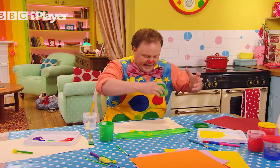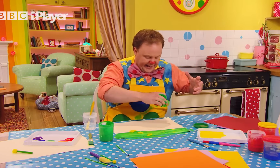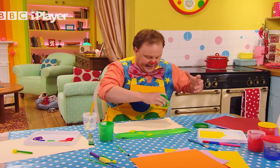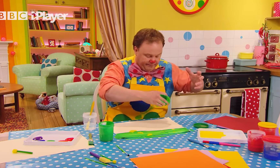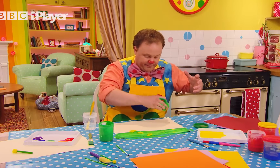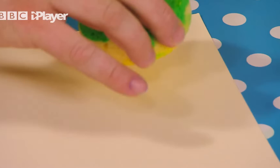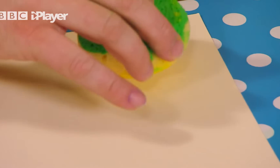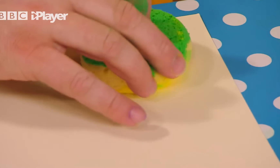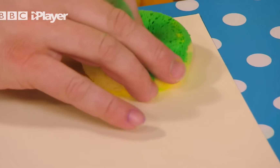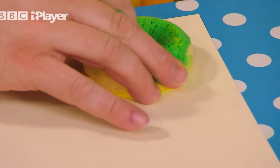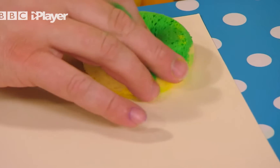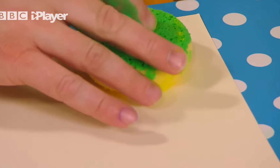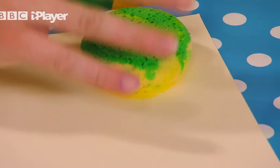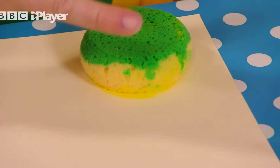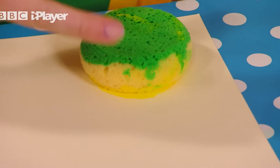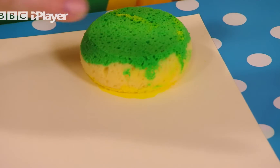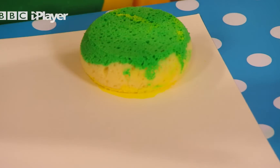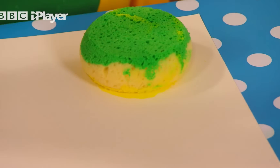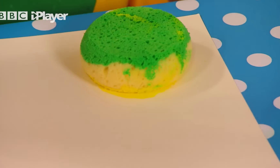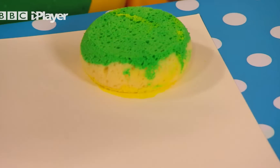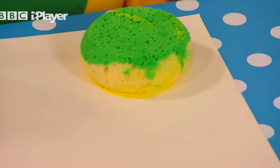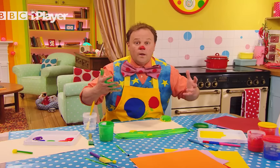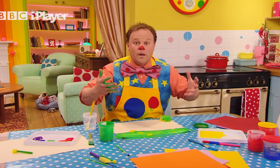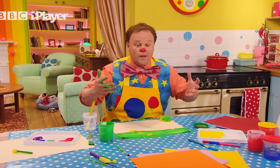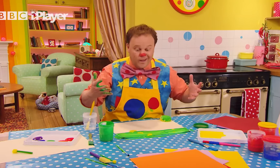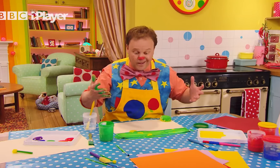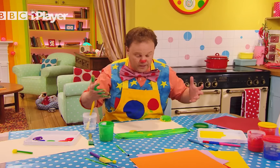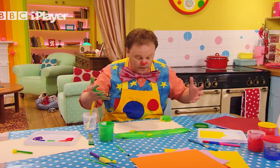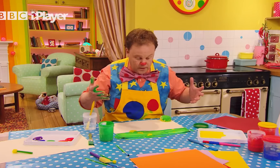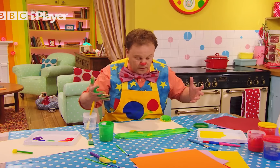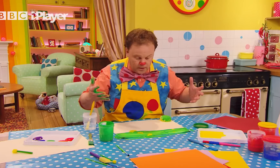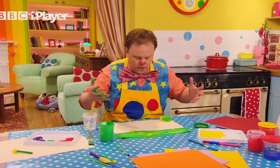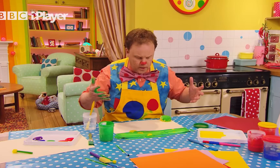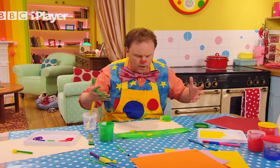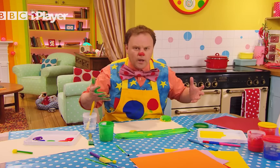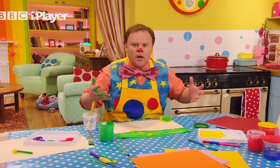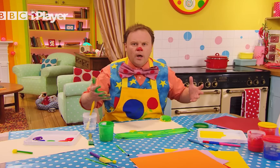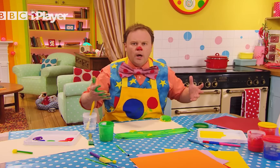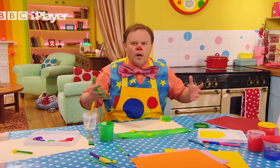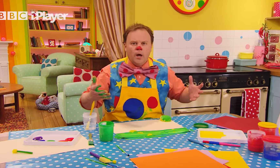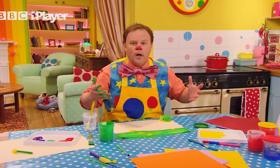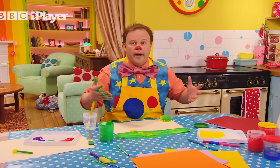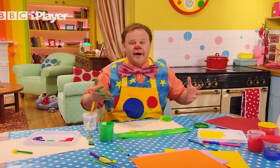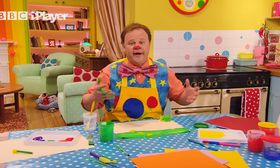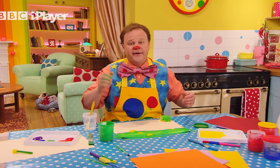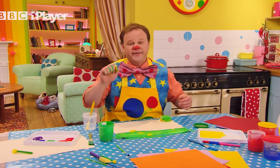i'll pop it there uh oh mr tumble i think you need to start again oh